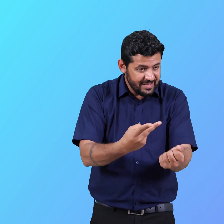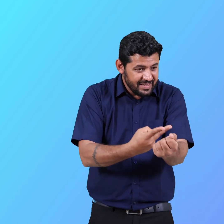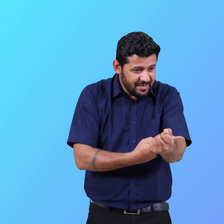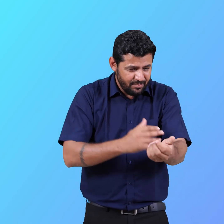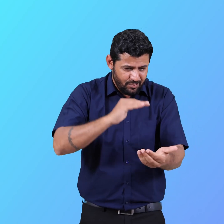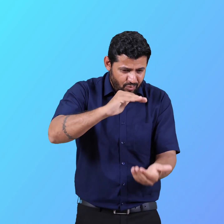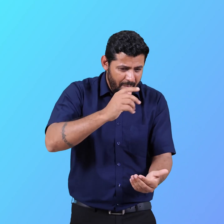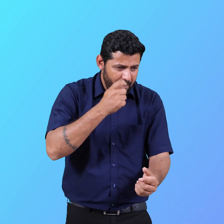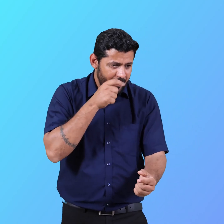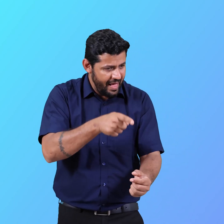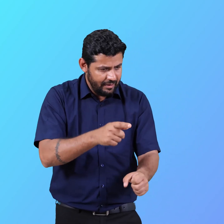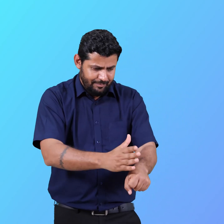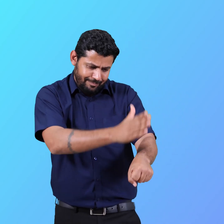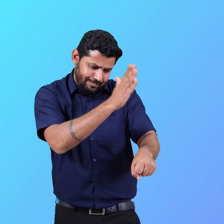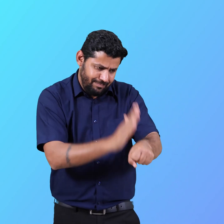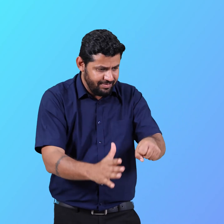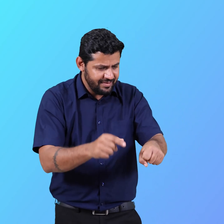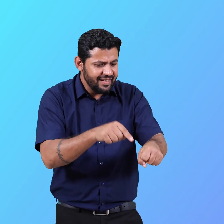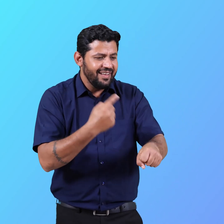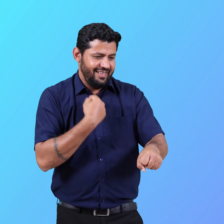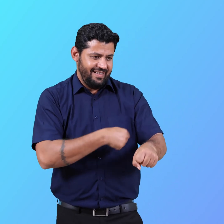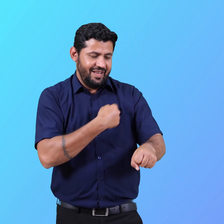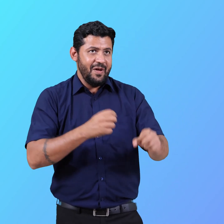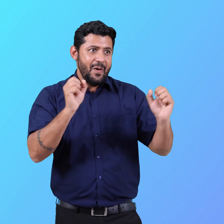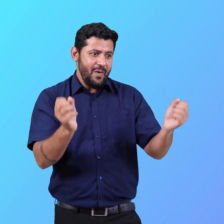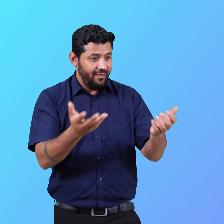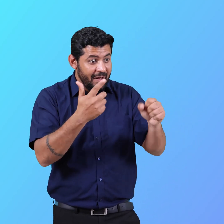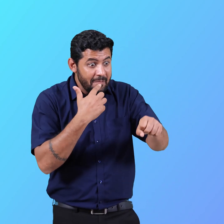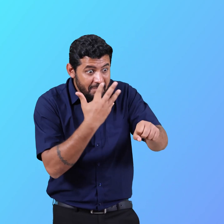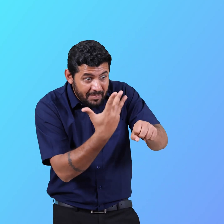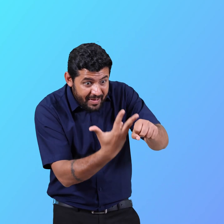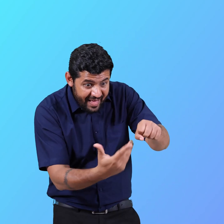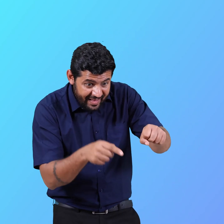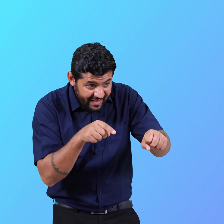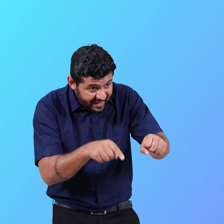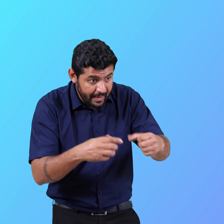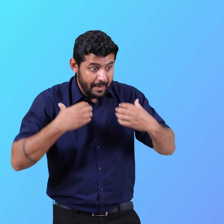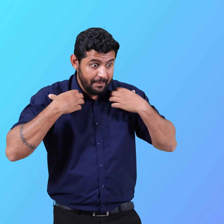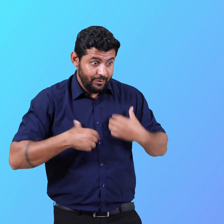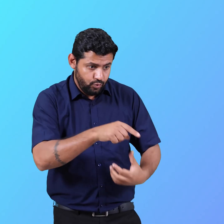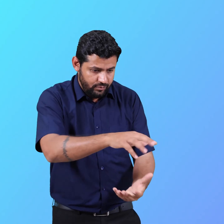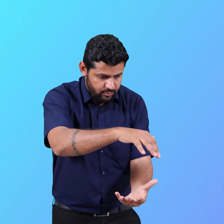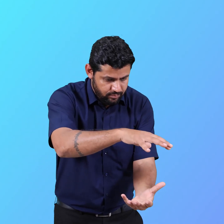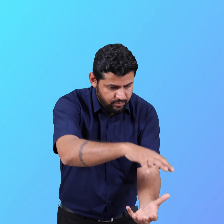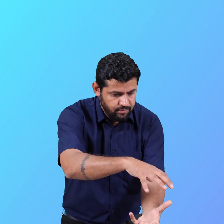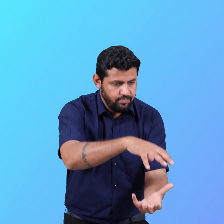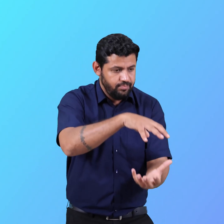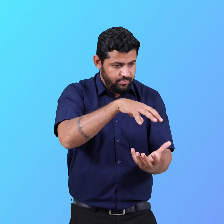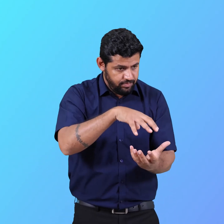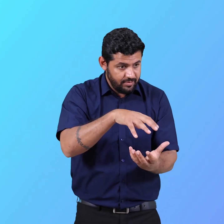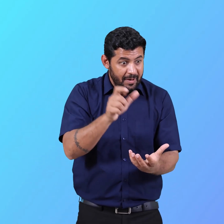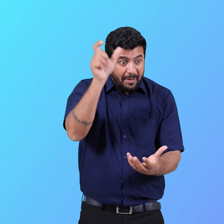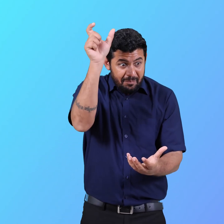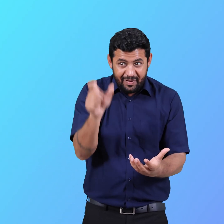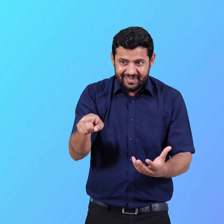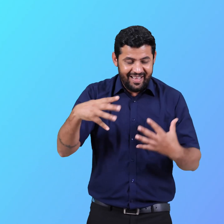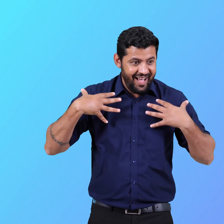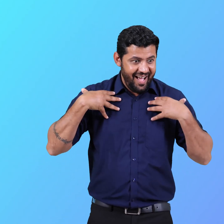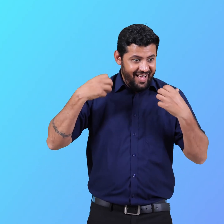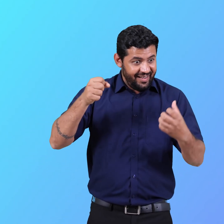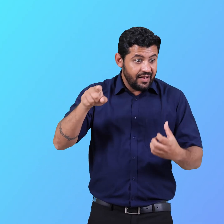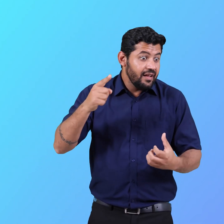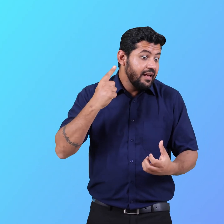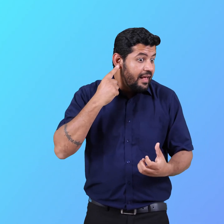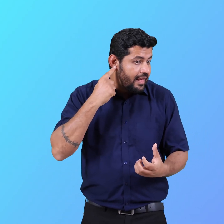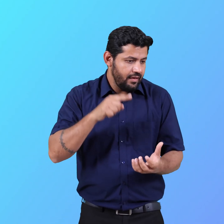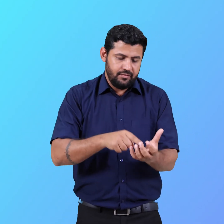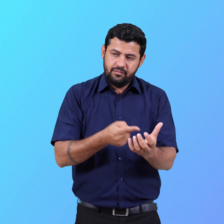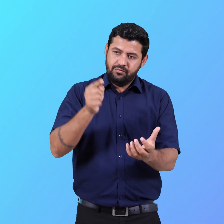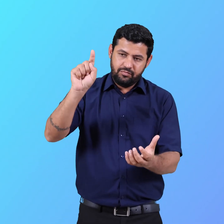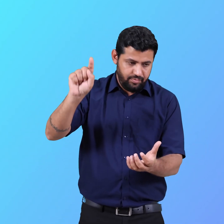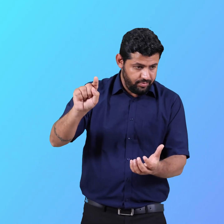Then he will kill the lamb for the guilt offering, take some of its blood and put it on the tip of the right ear of the person to be made clean.